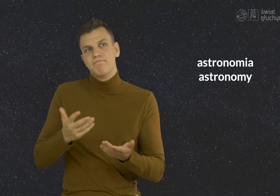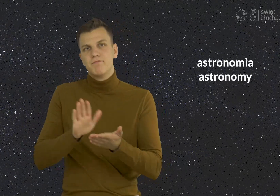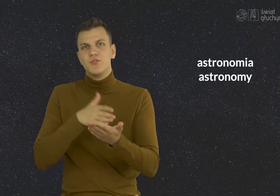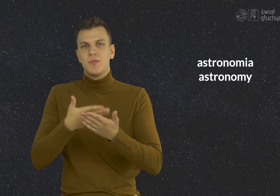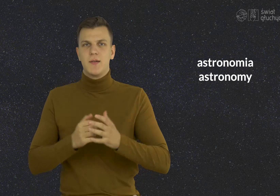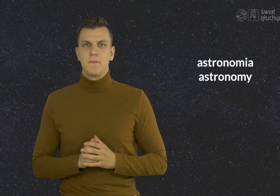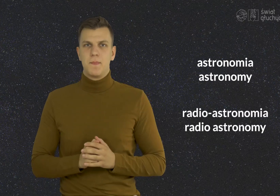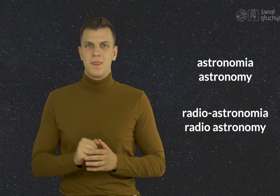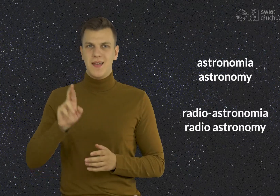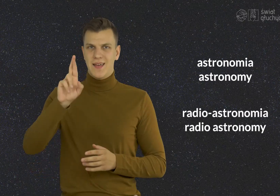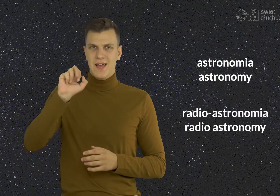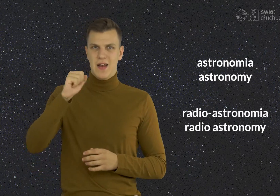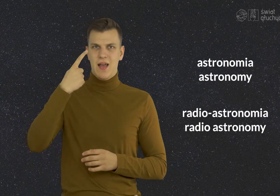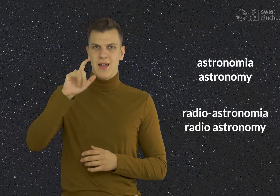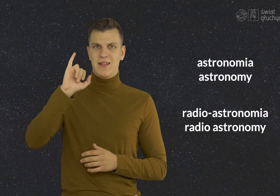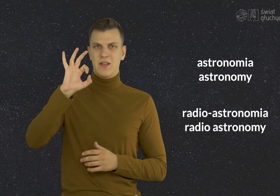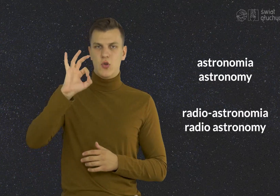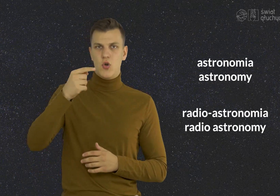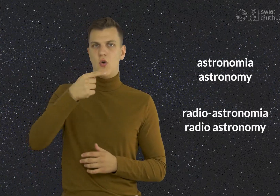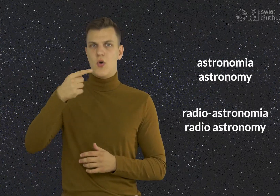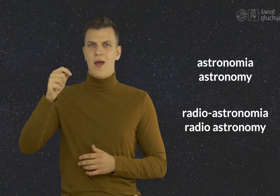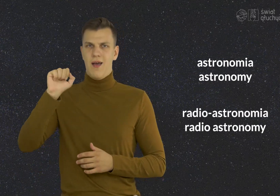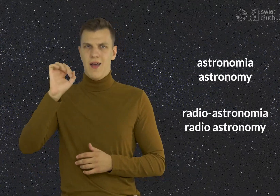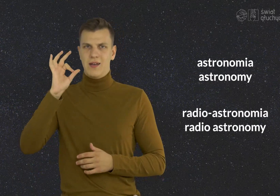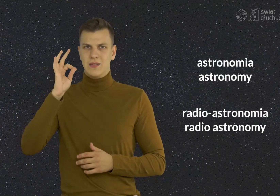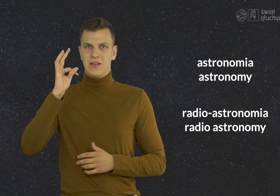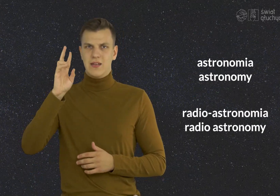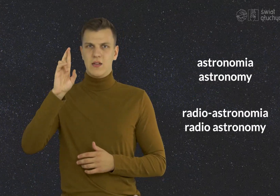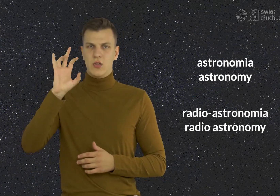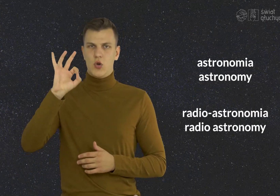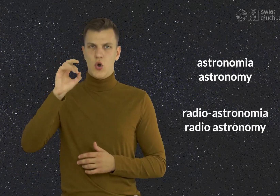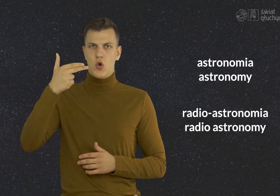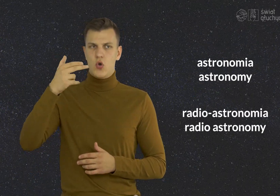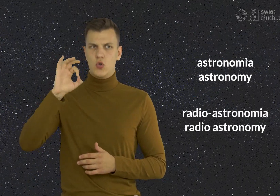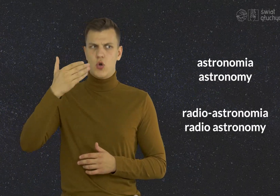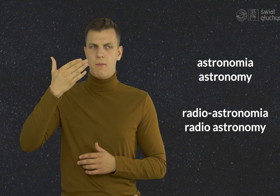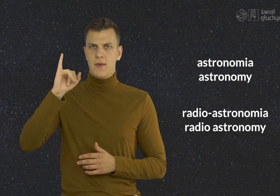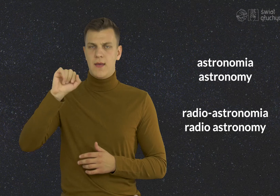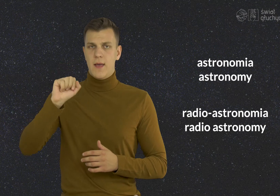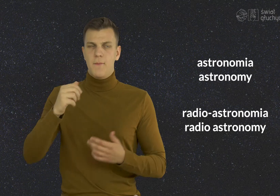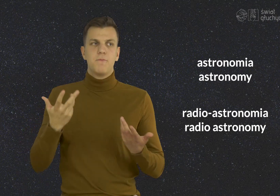e.g. for radio-astronomy,